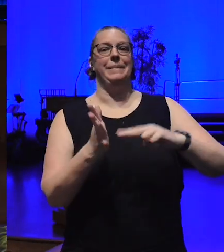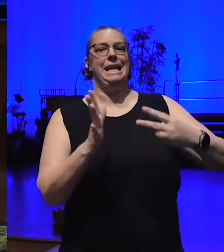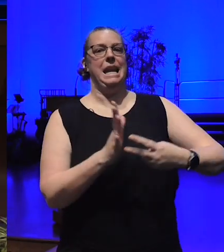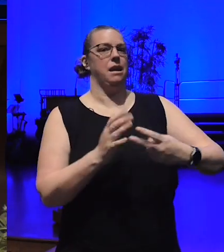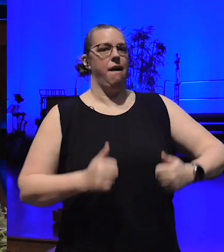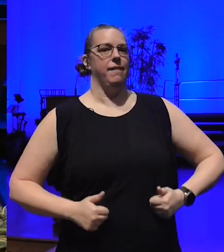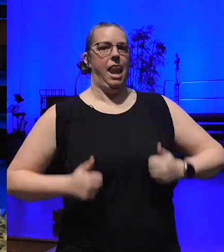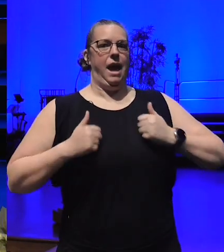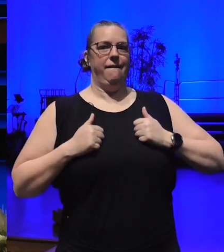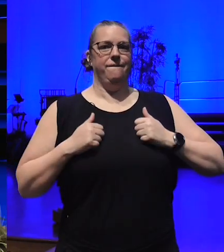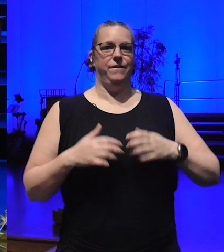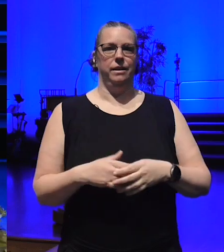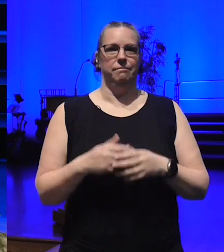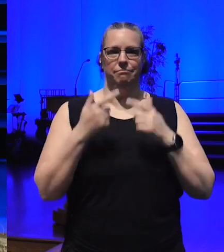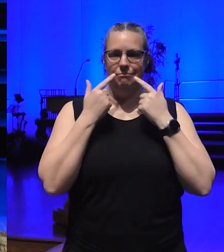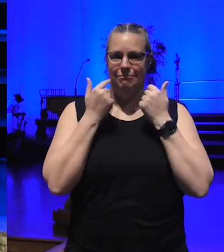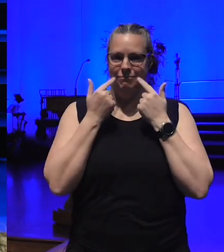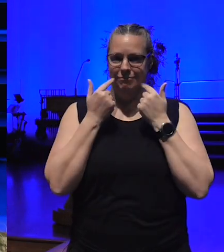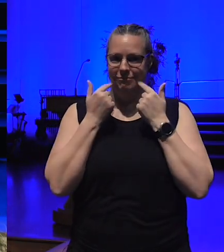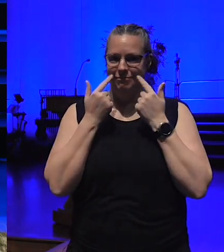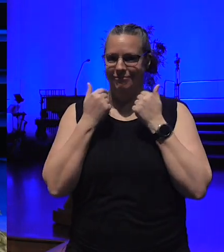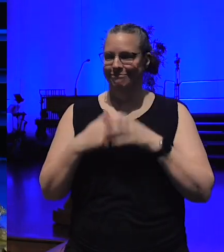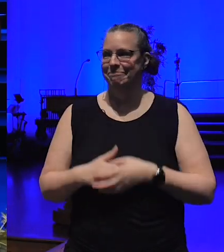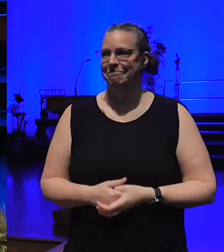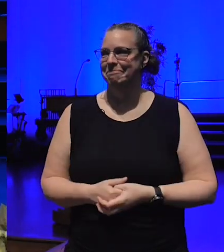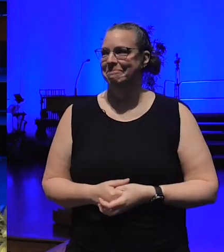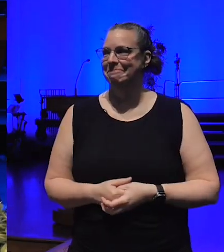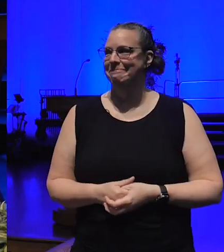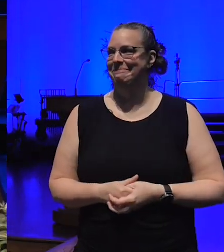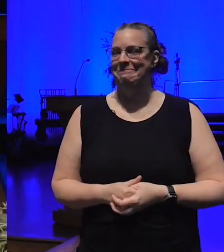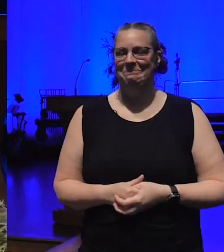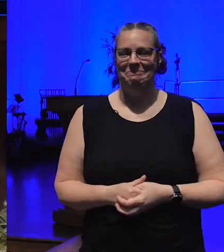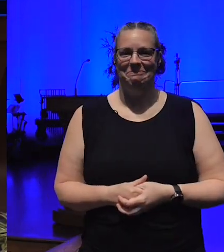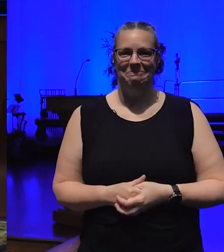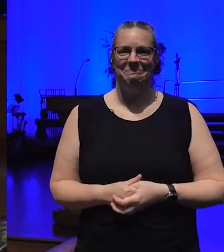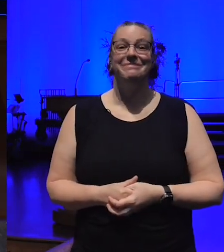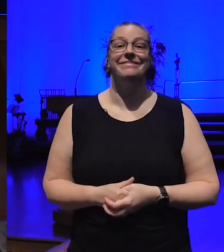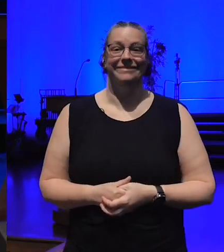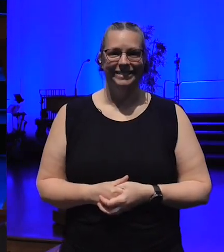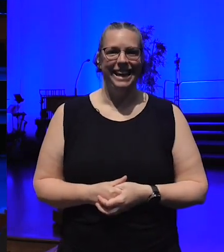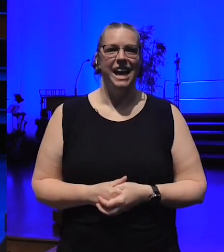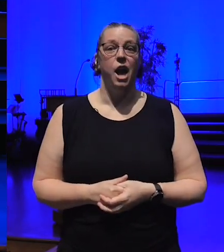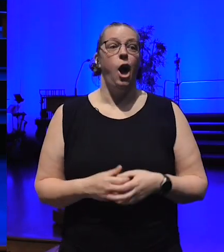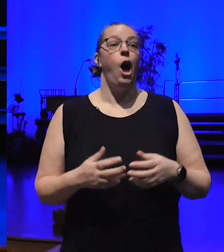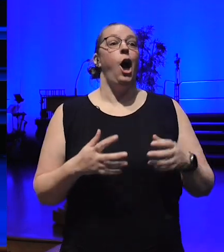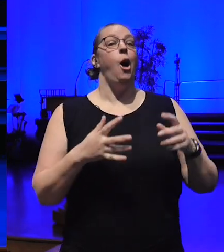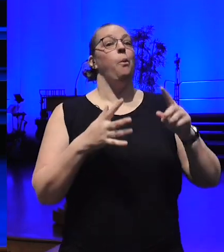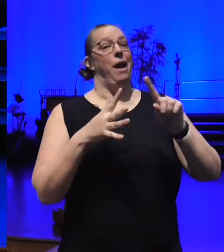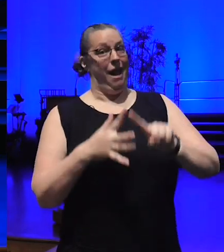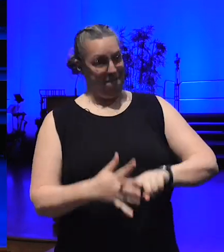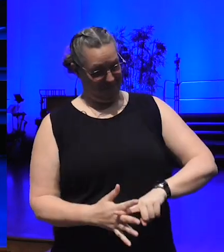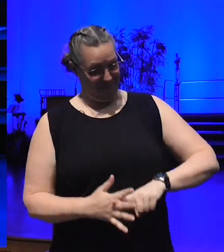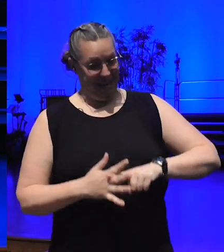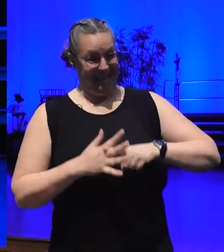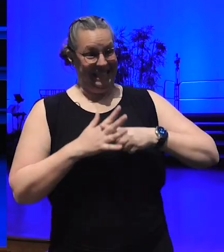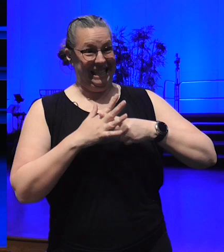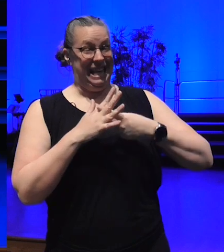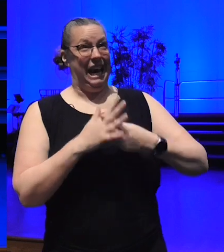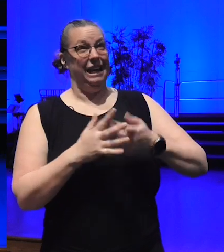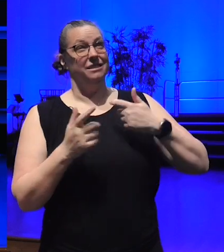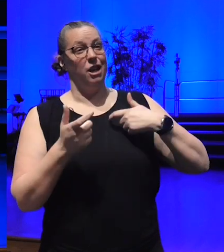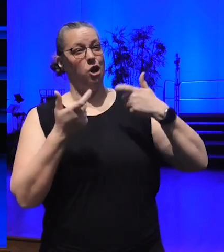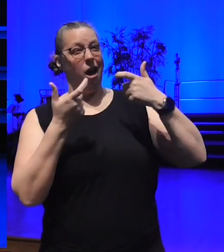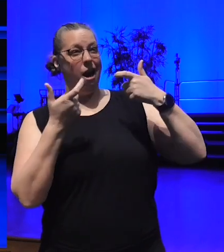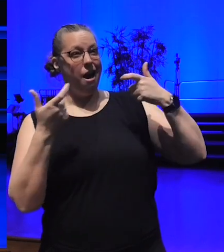life and when beginning such a philosophical inquiry I often